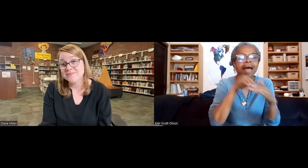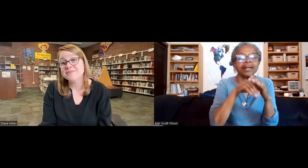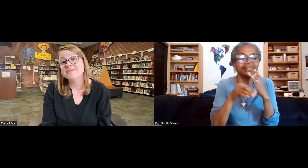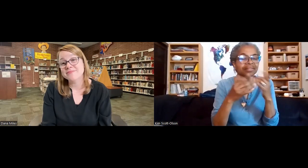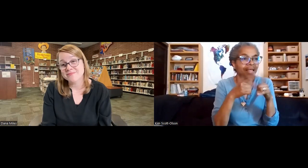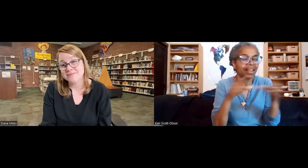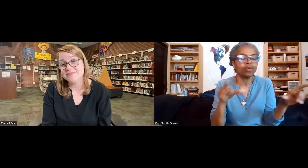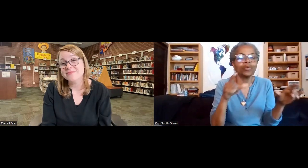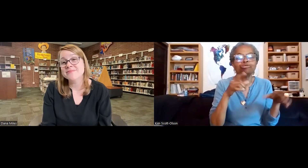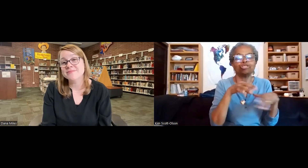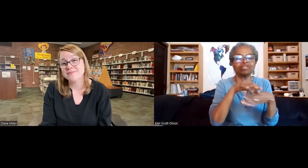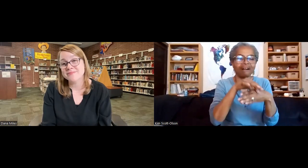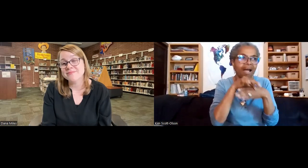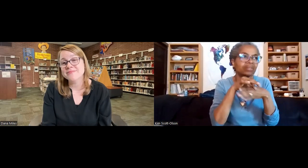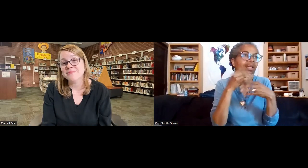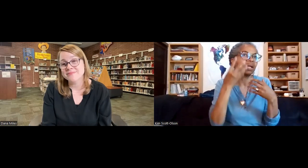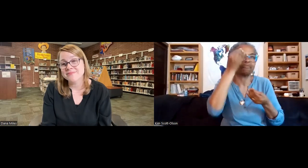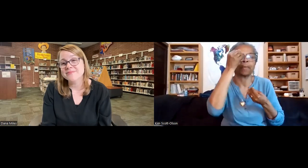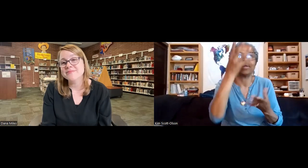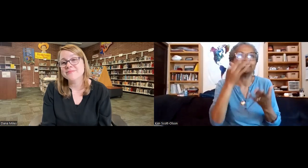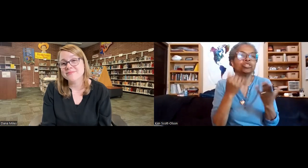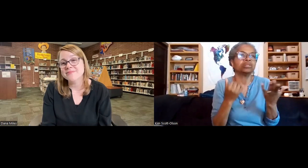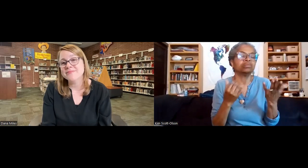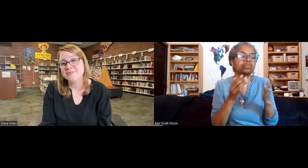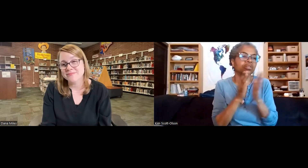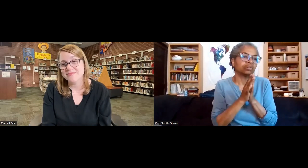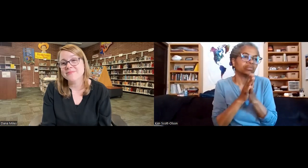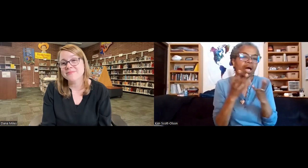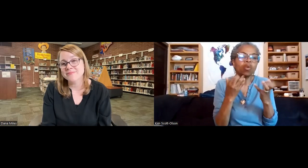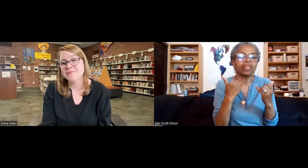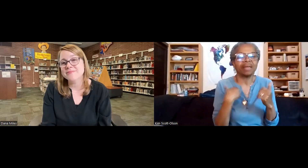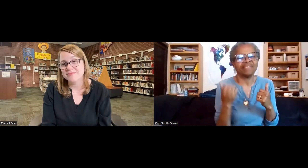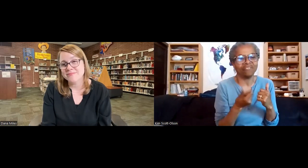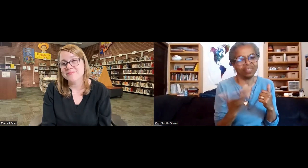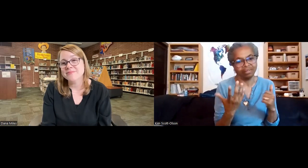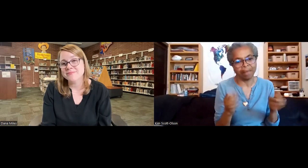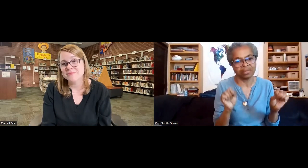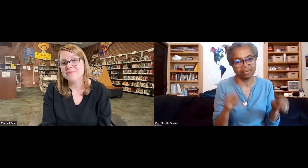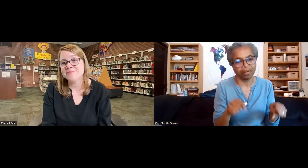and be able to access language, content, information…